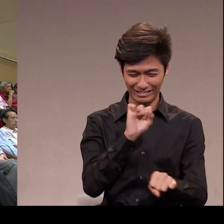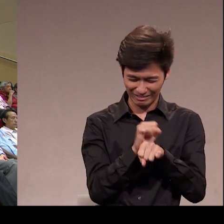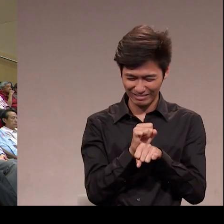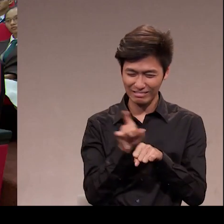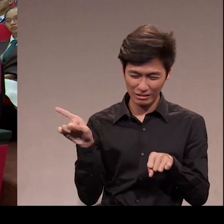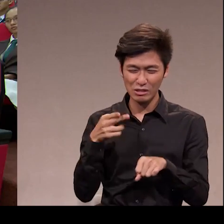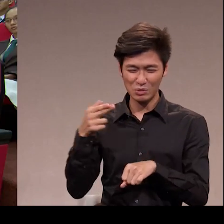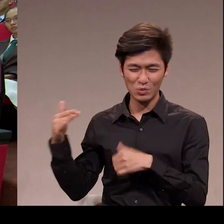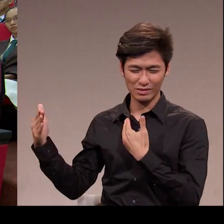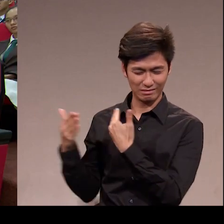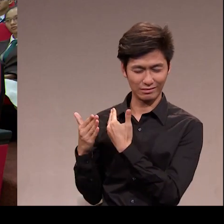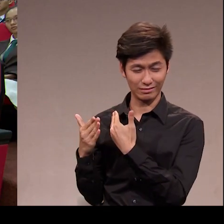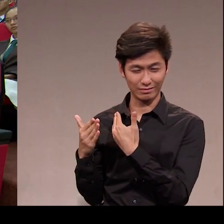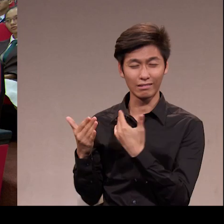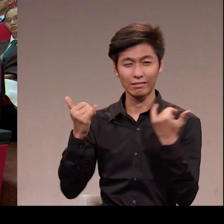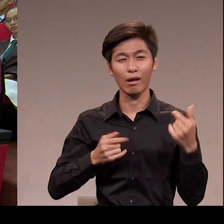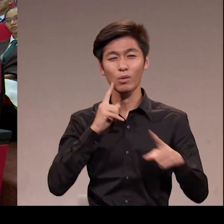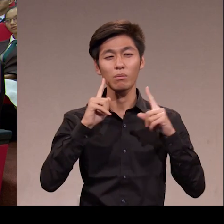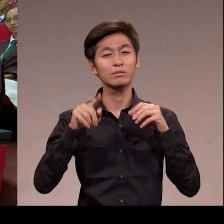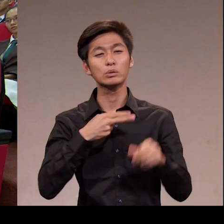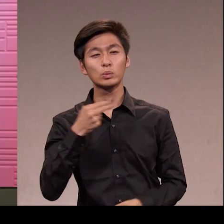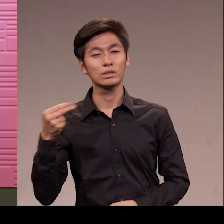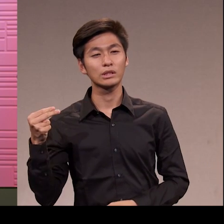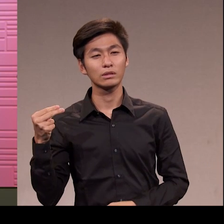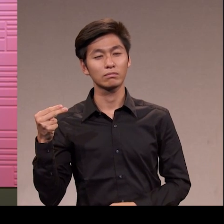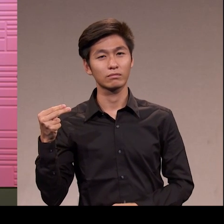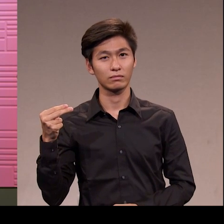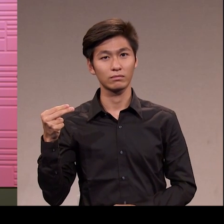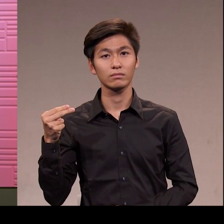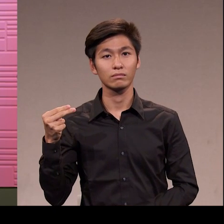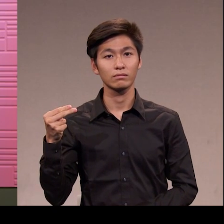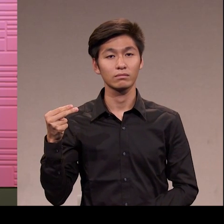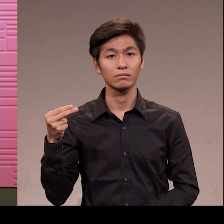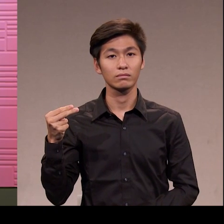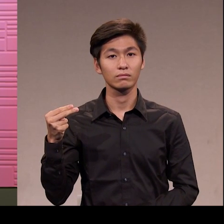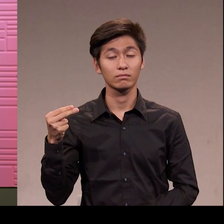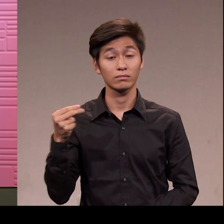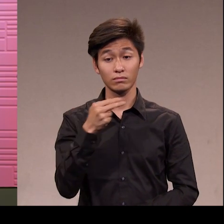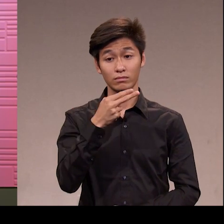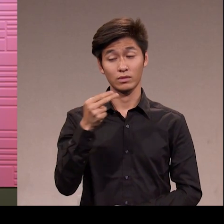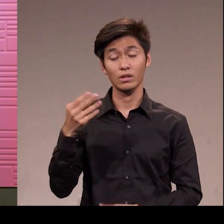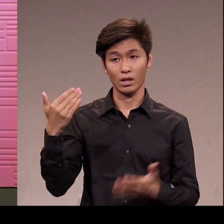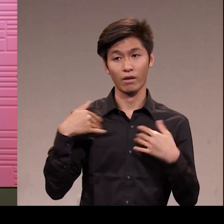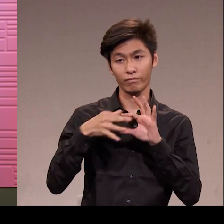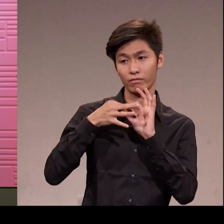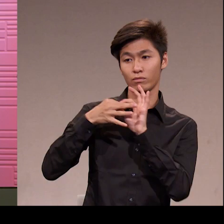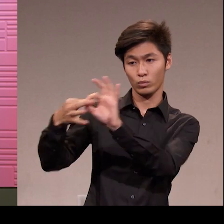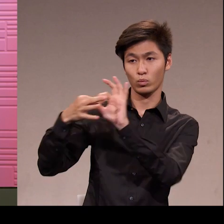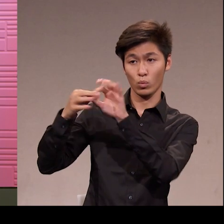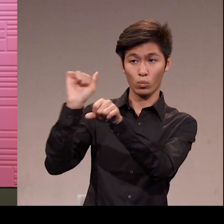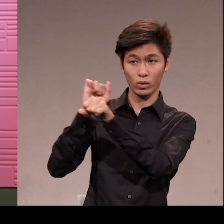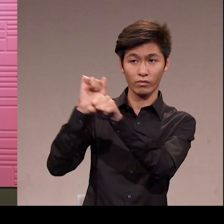So let's talk about Indonesia. We have good relations with President Jokowi, and he has a good impression